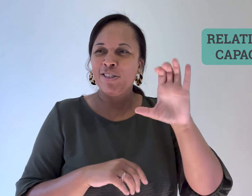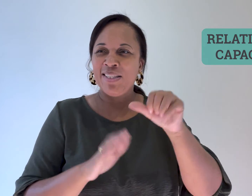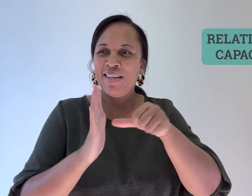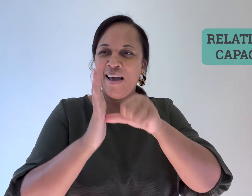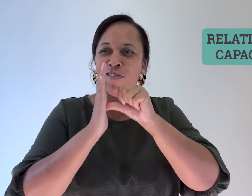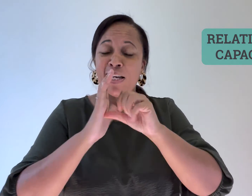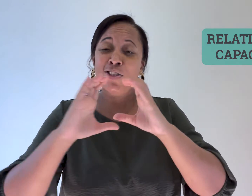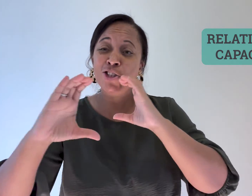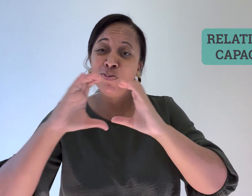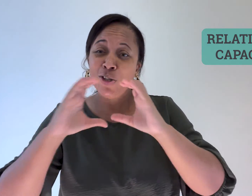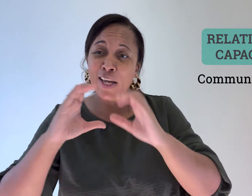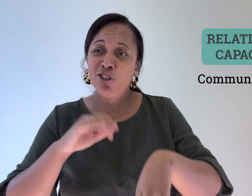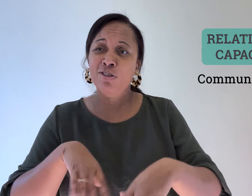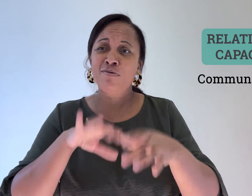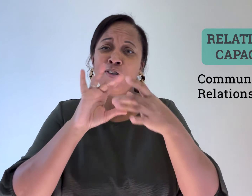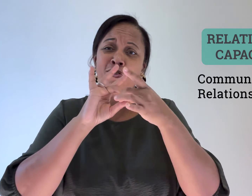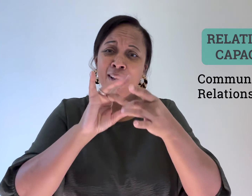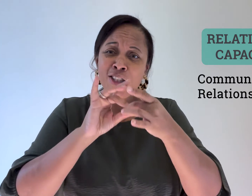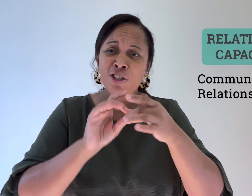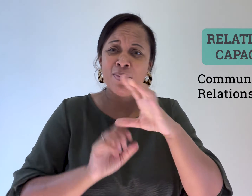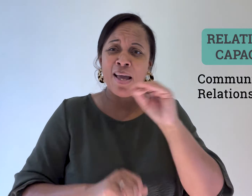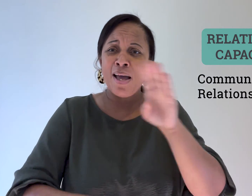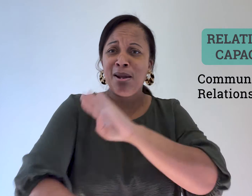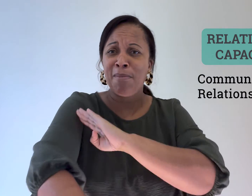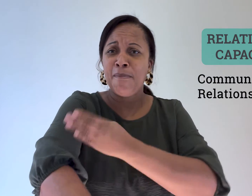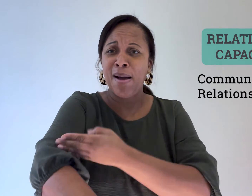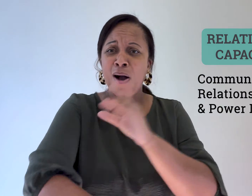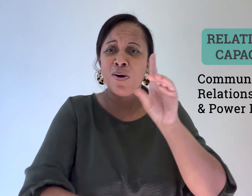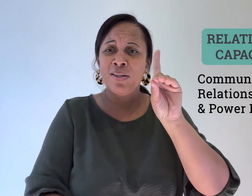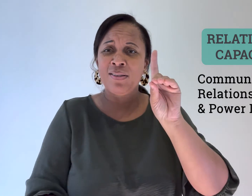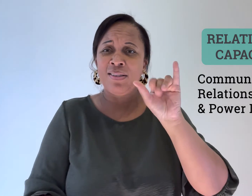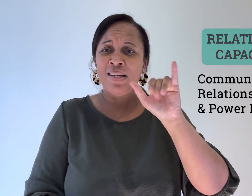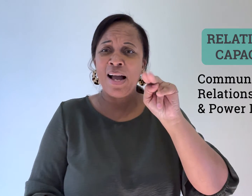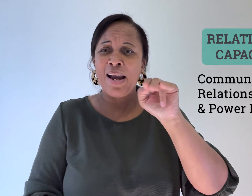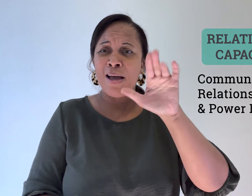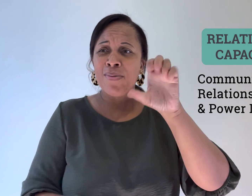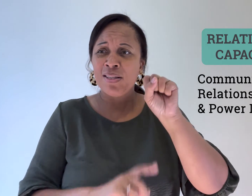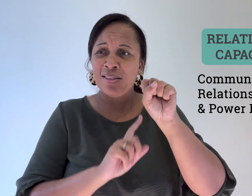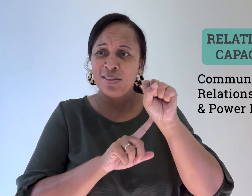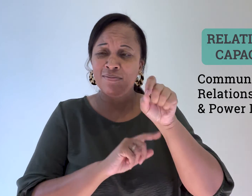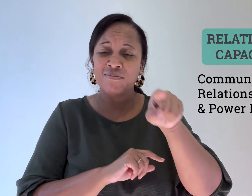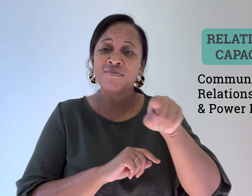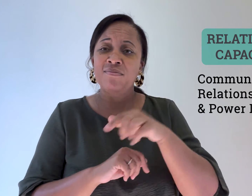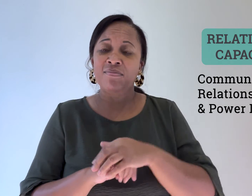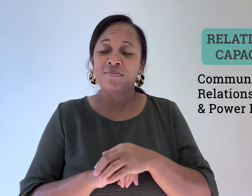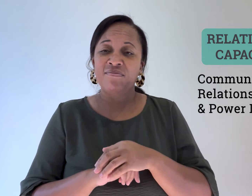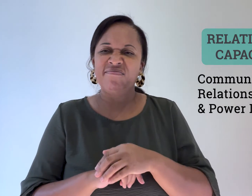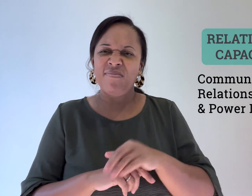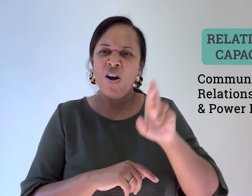RC emphasizes communication, relationships, and power dynamics.